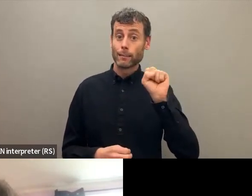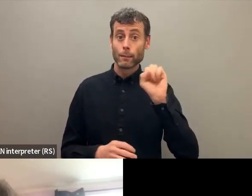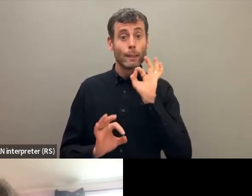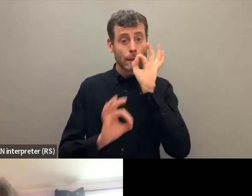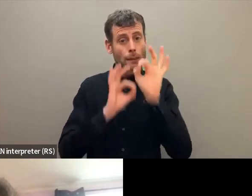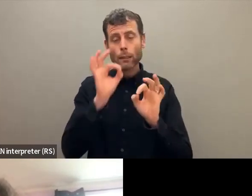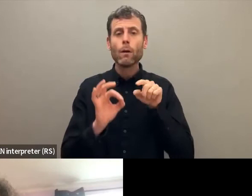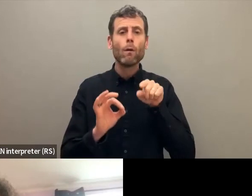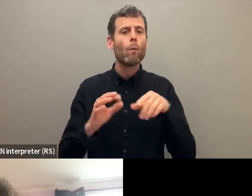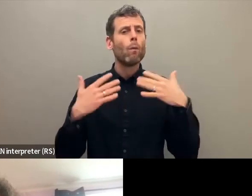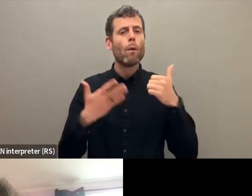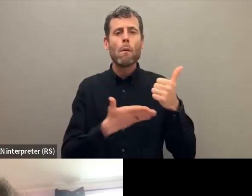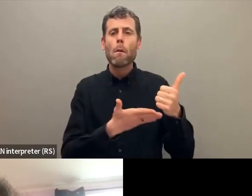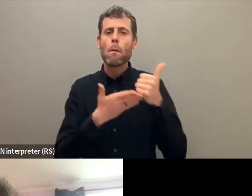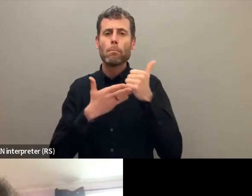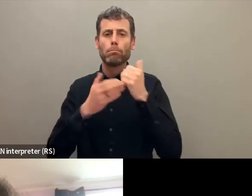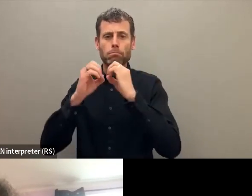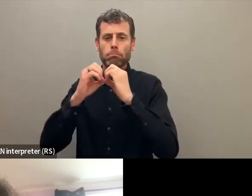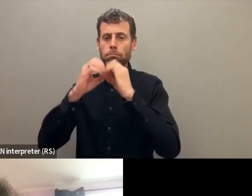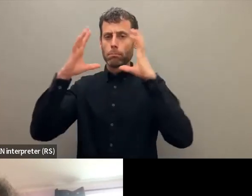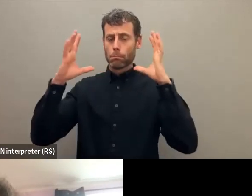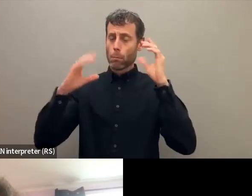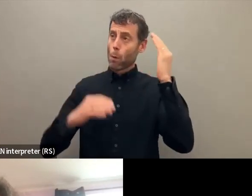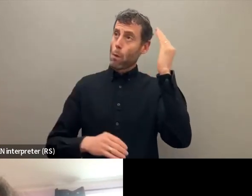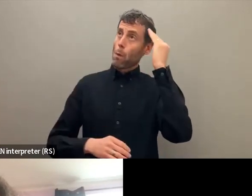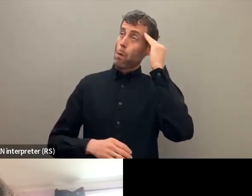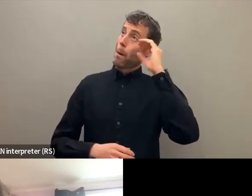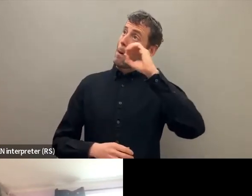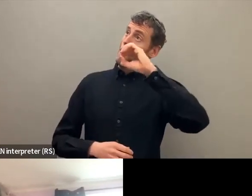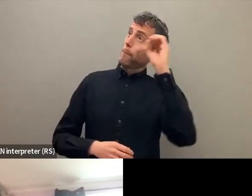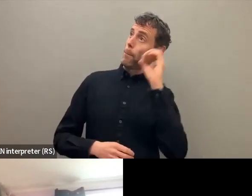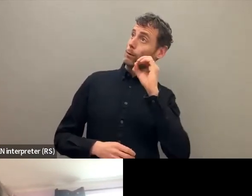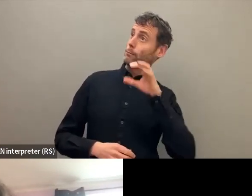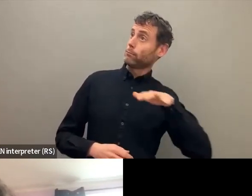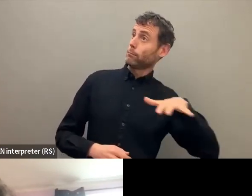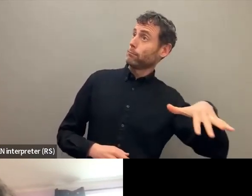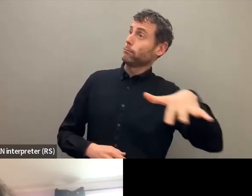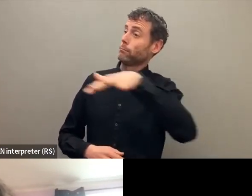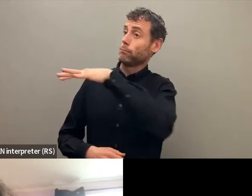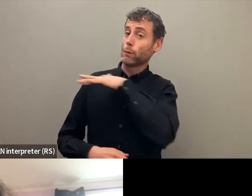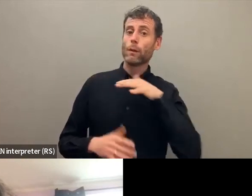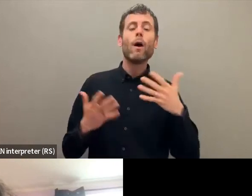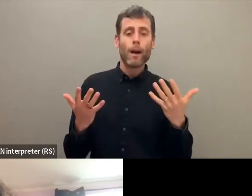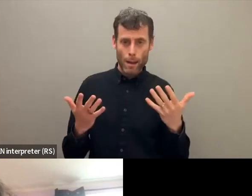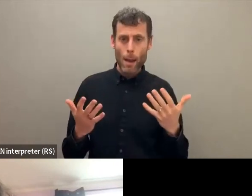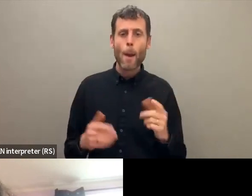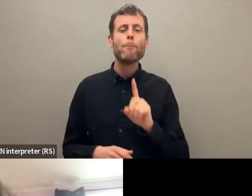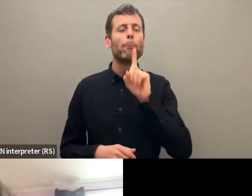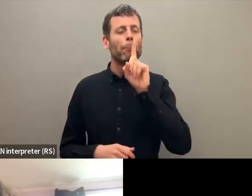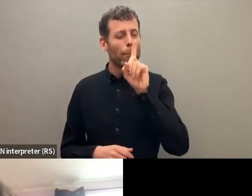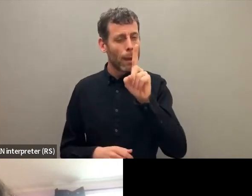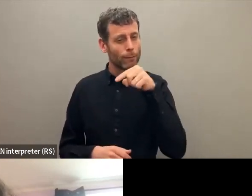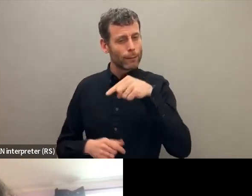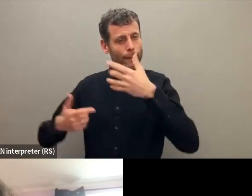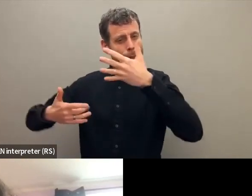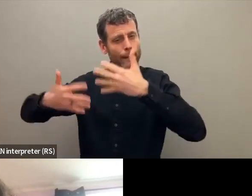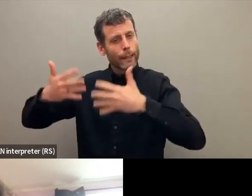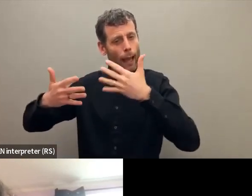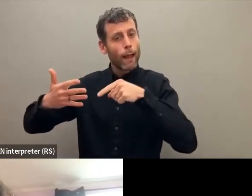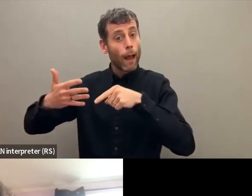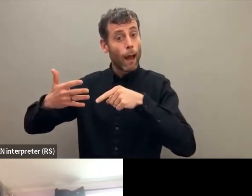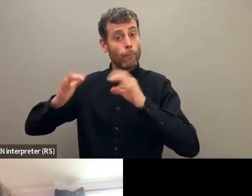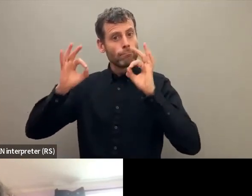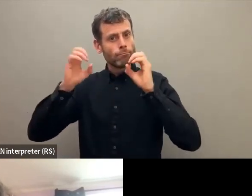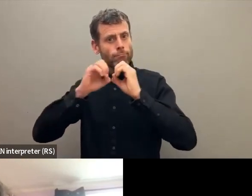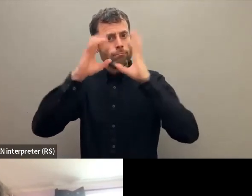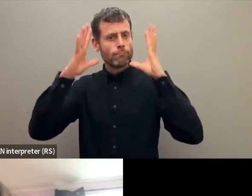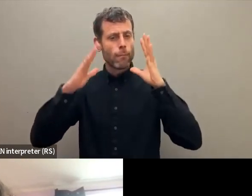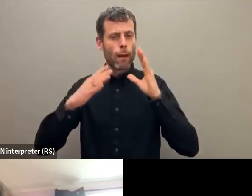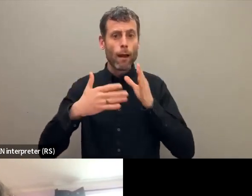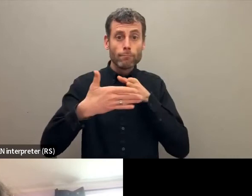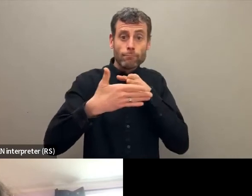Sophie Mitra: So we have heard about data gaps earlier and about how to feel these data gaps, so I will continue talking about.